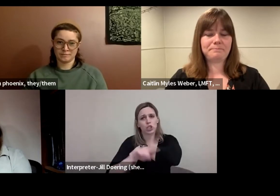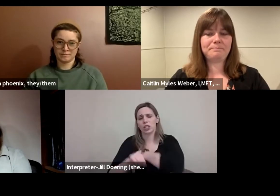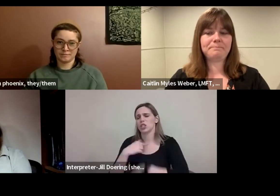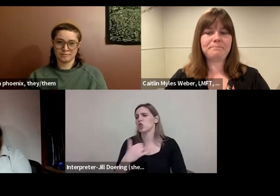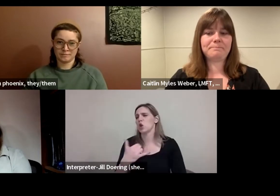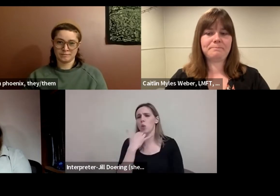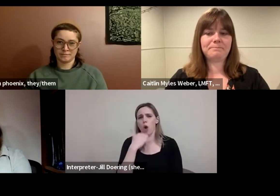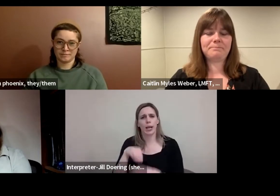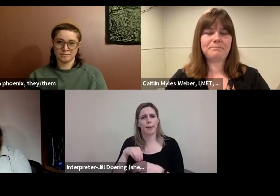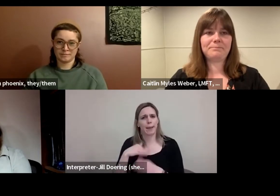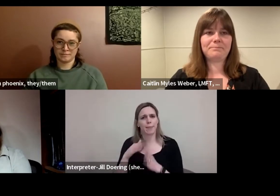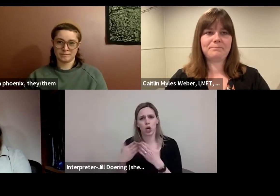Thank you for sharing.